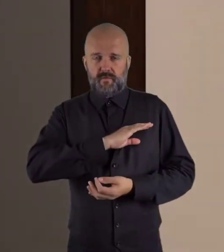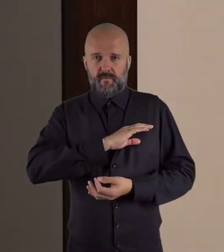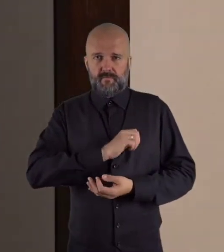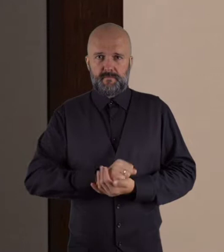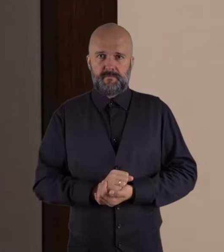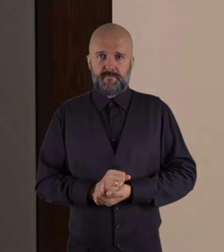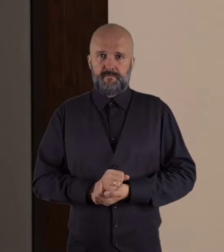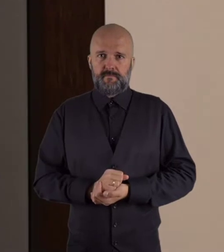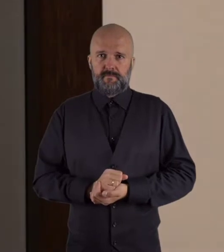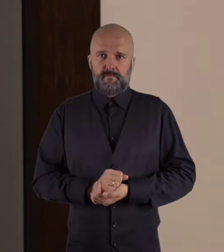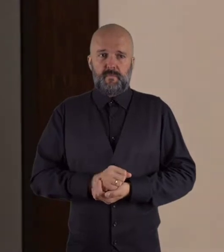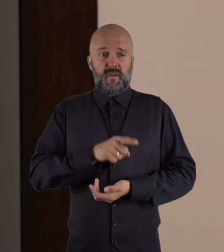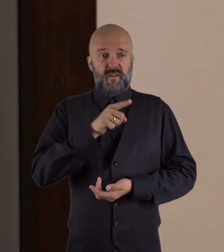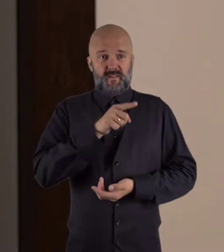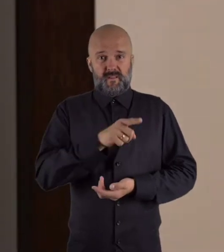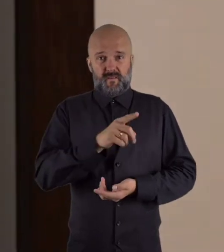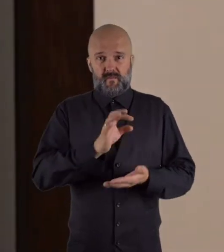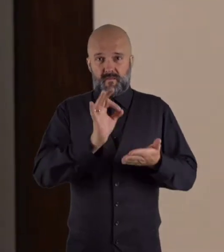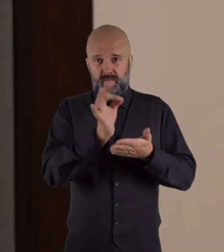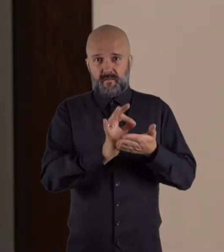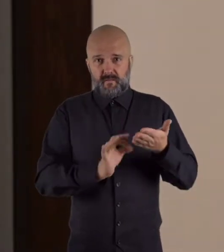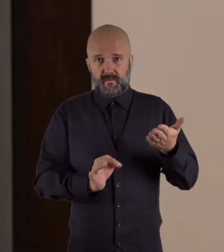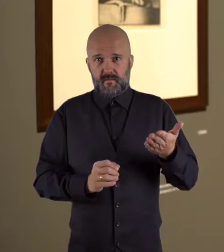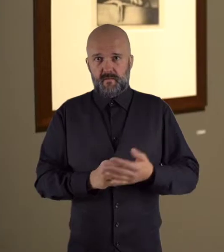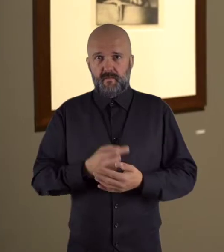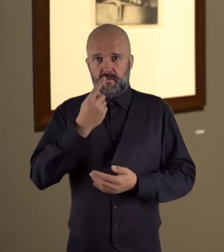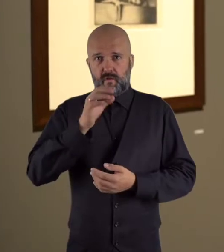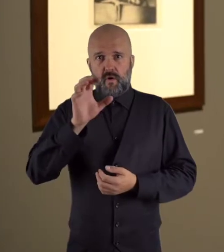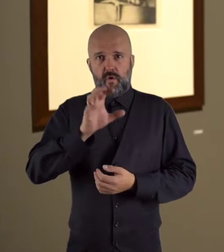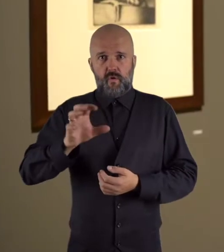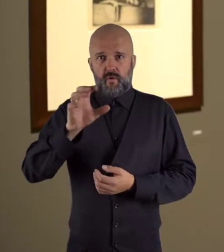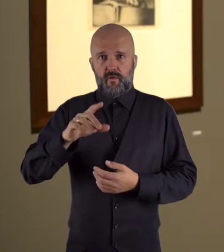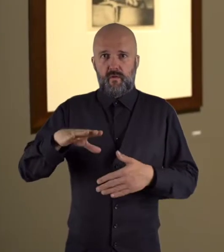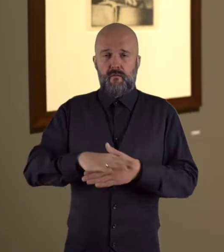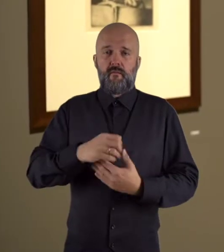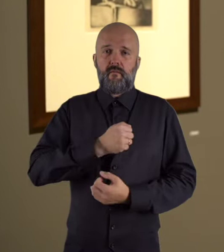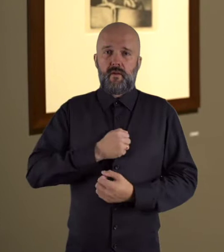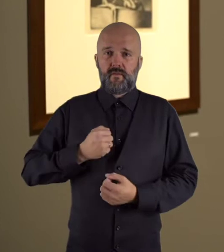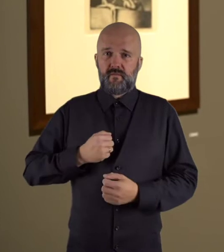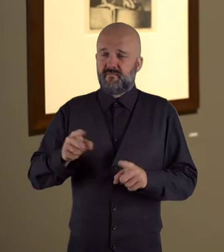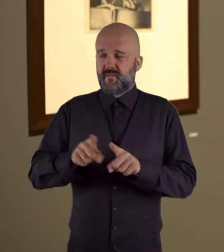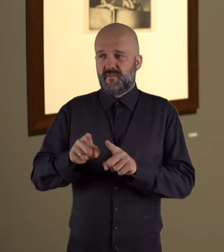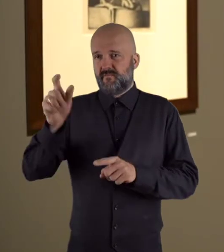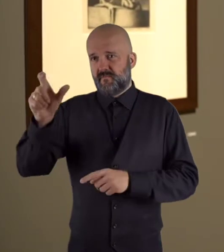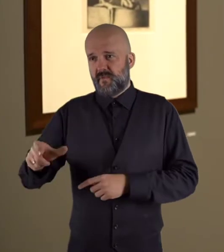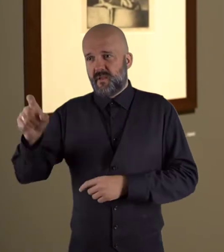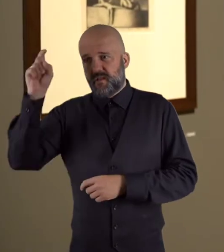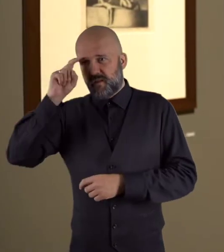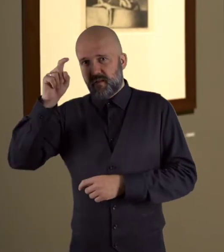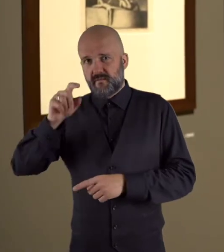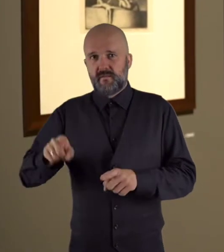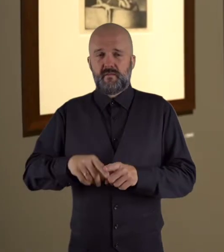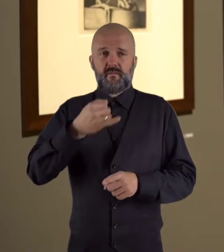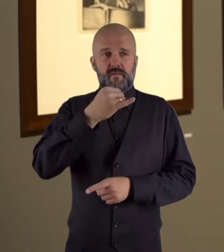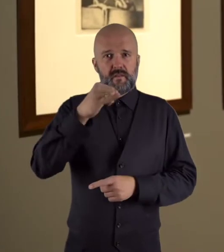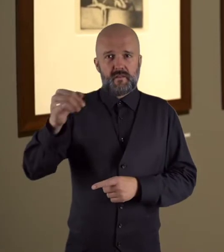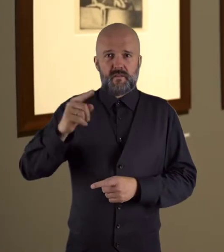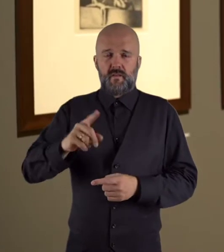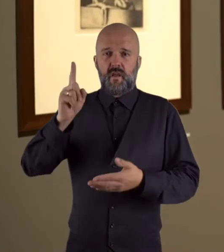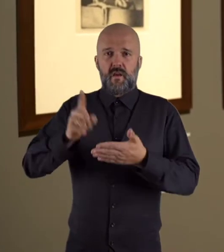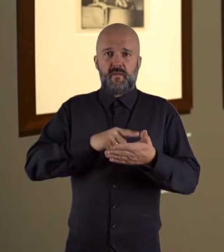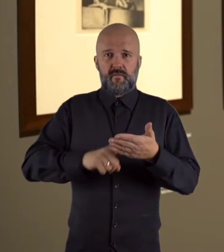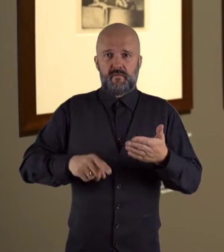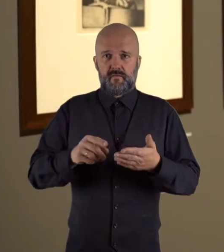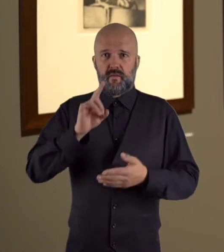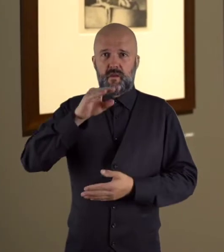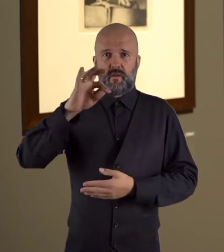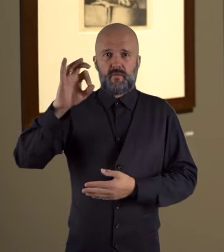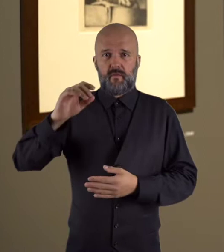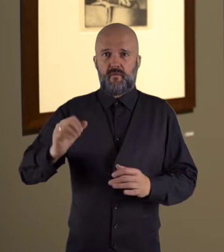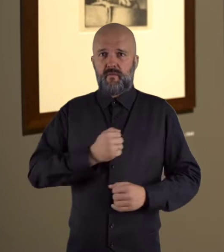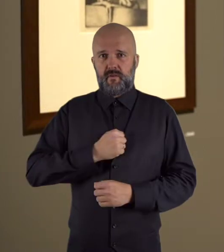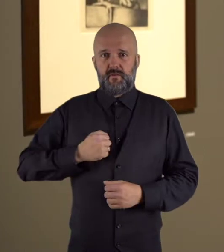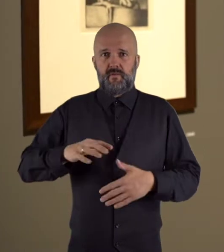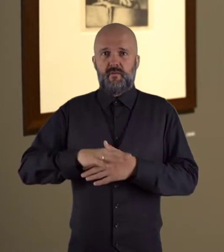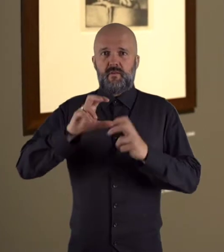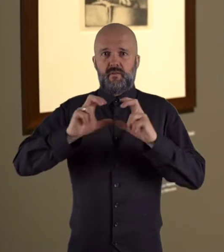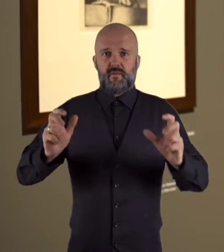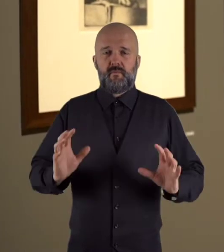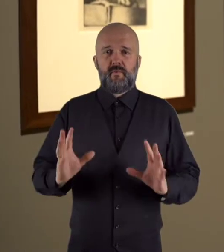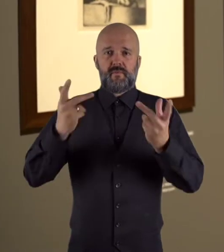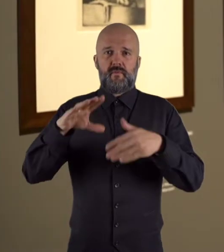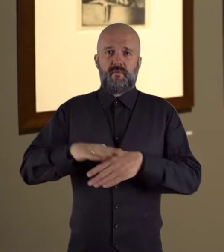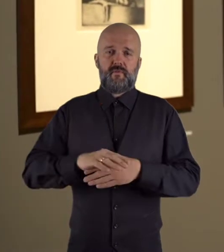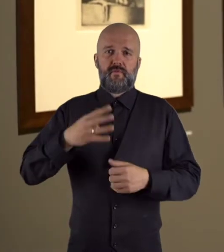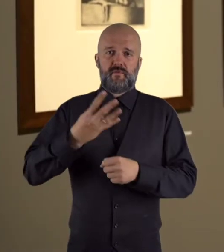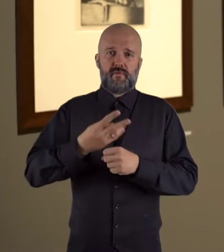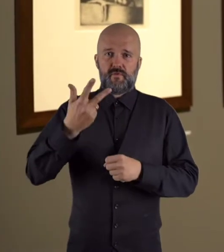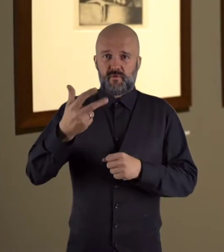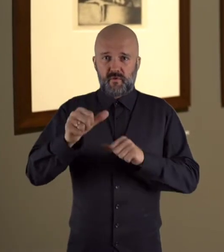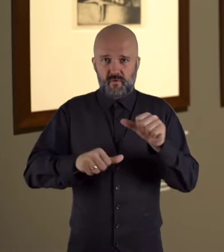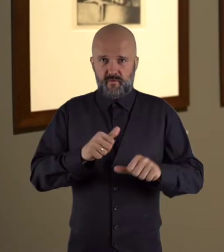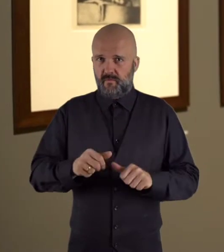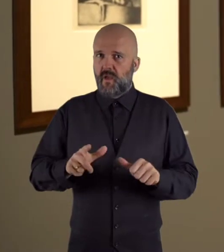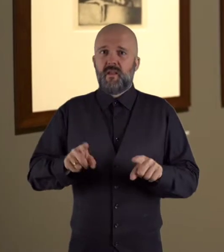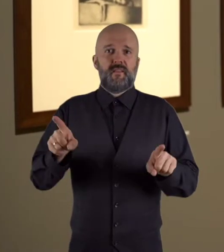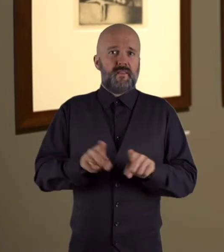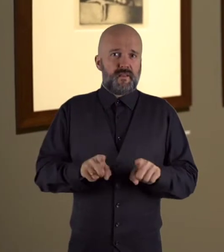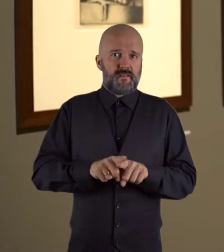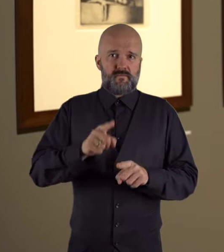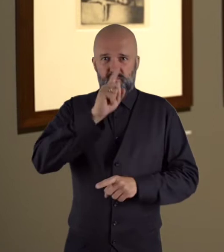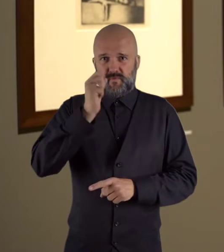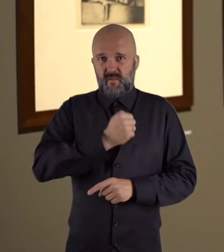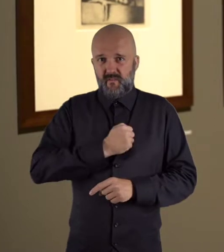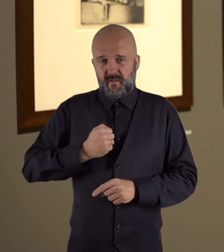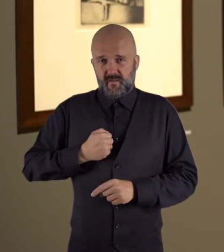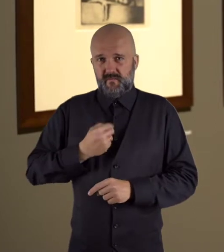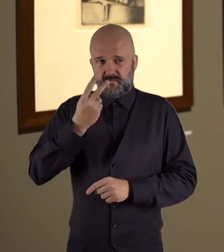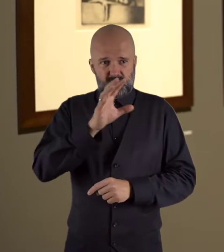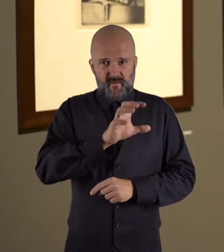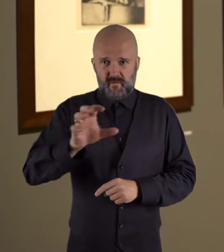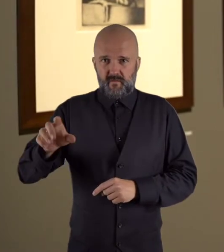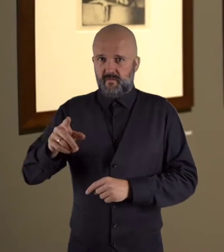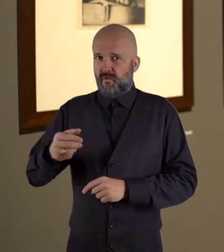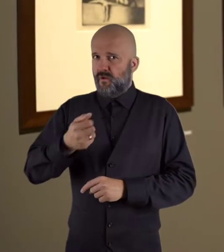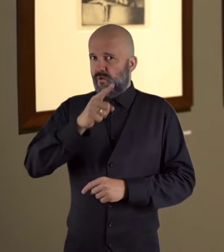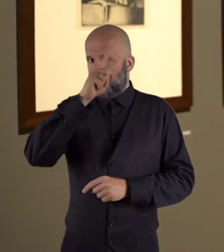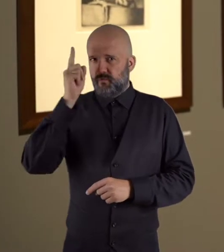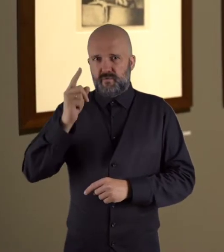Such scenes were seen in Warsaw by both Germans and others liquidating the Warsaw Ghetto during the uprising in 1943, as well as Warsaw residents, and it was on the lips of people